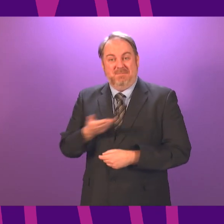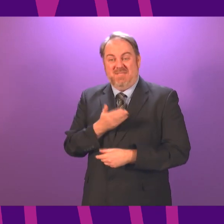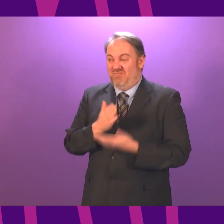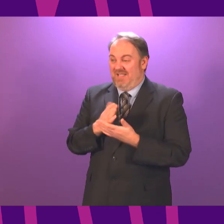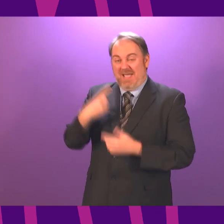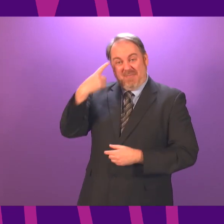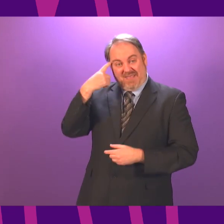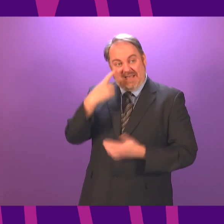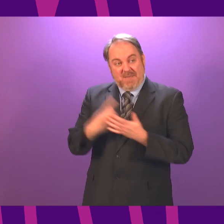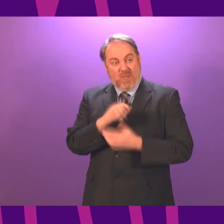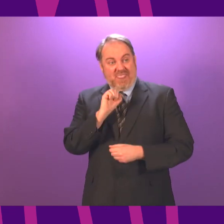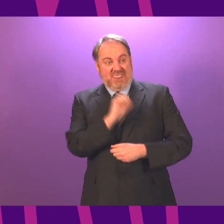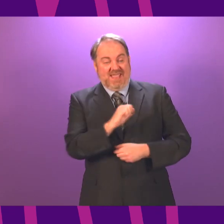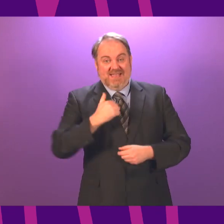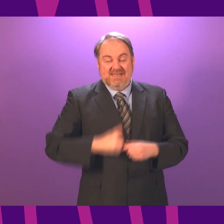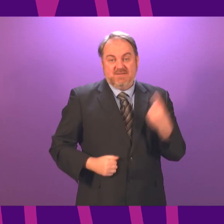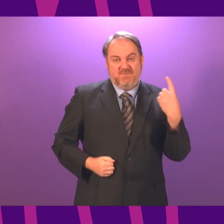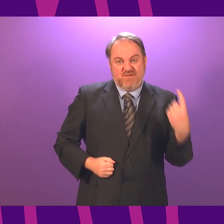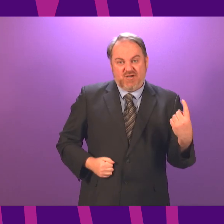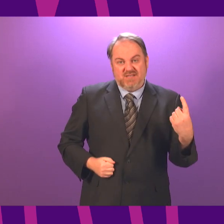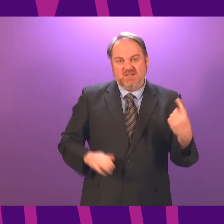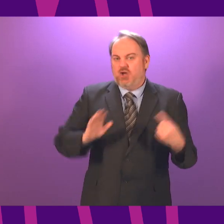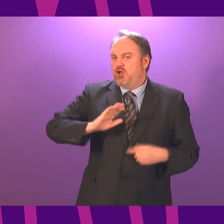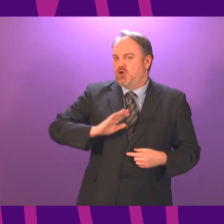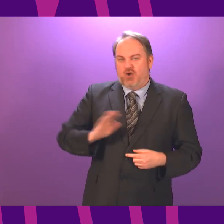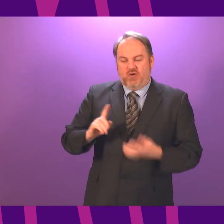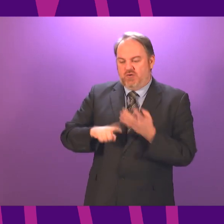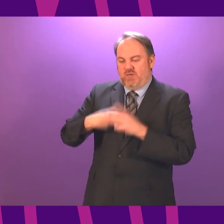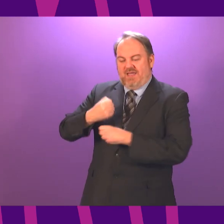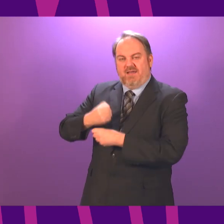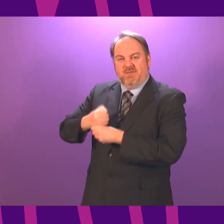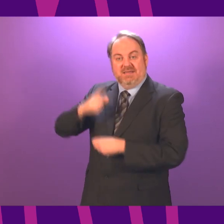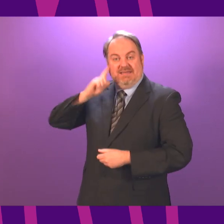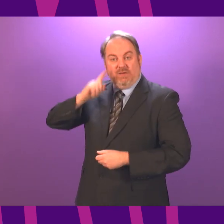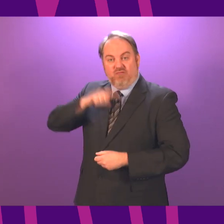be put first, and that they are not undermined and, potentially, harmed for political reasons.